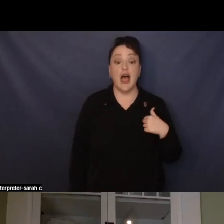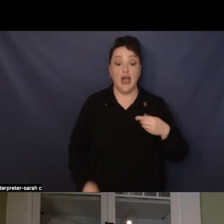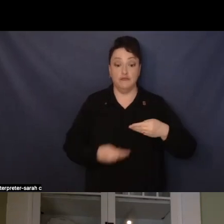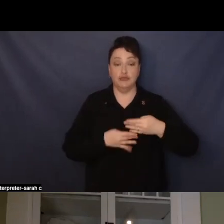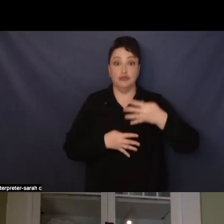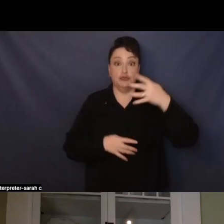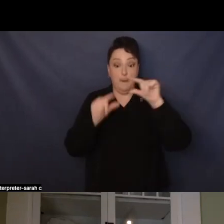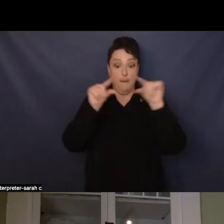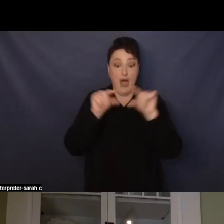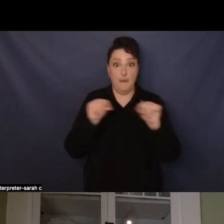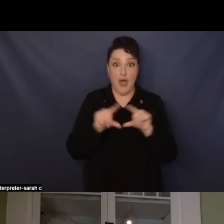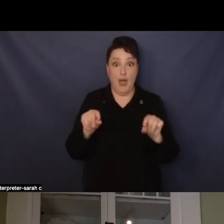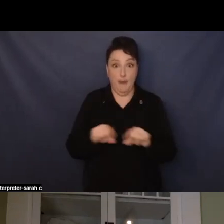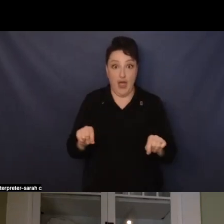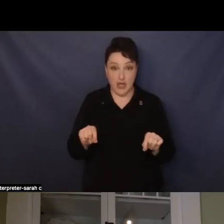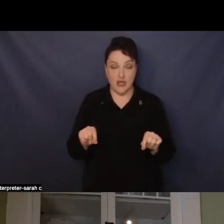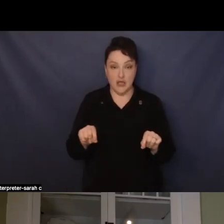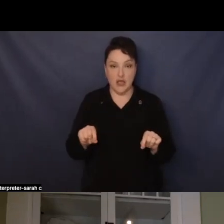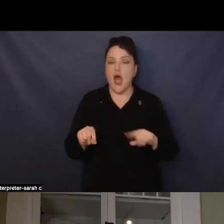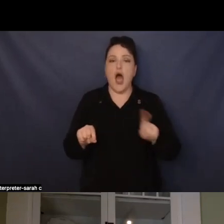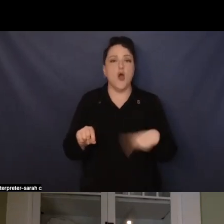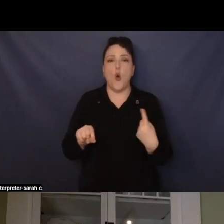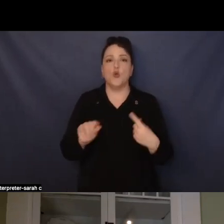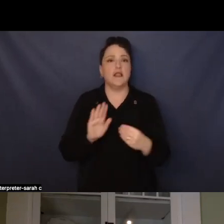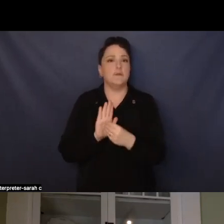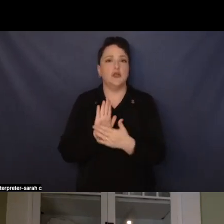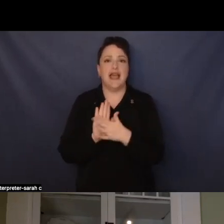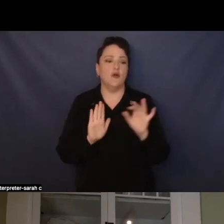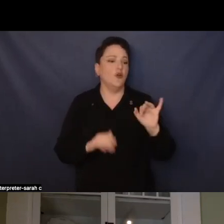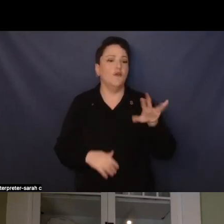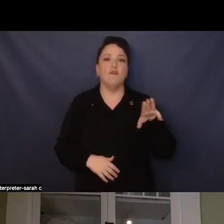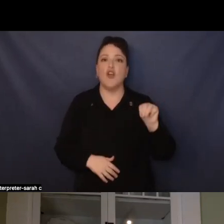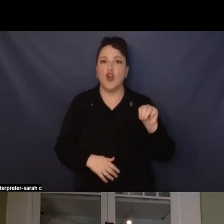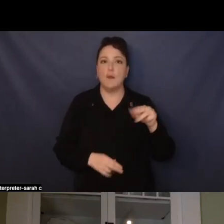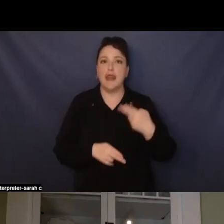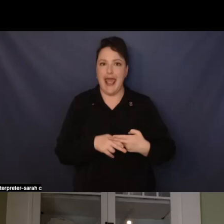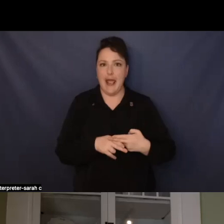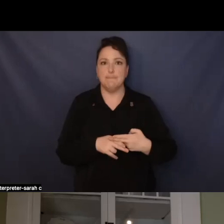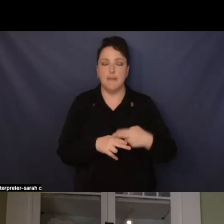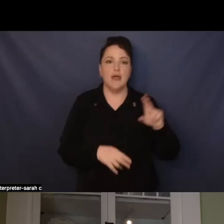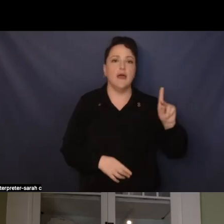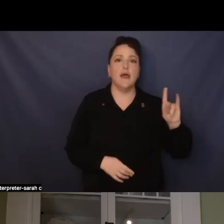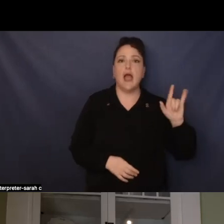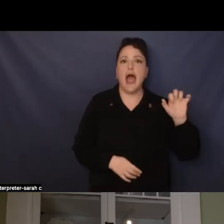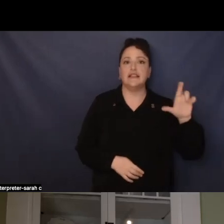filled was Kaiser. And I was able to get all the counsel for Kaiser in the state of California.